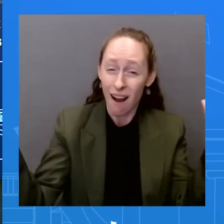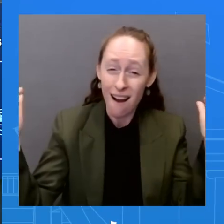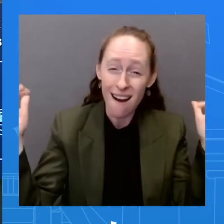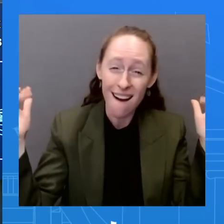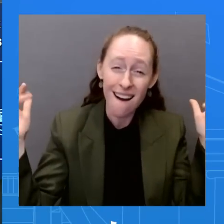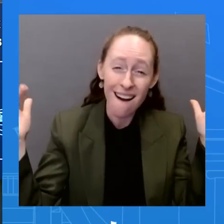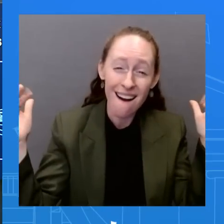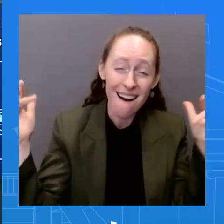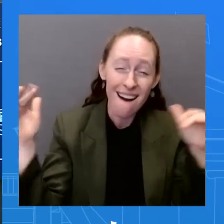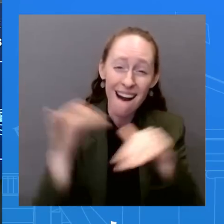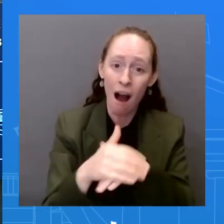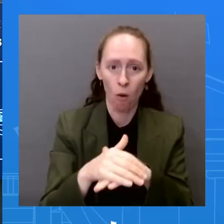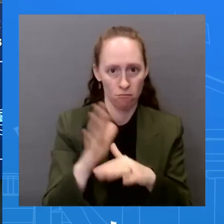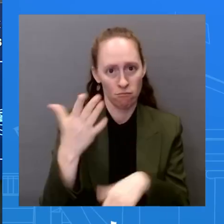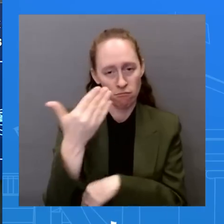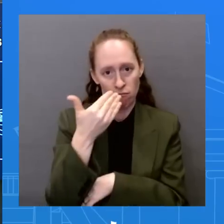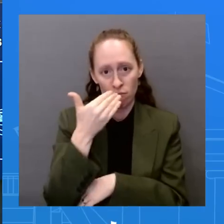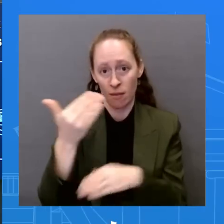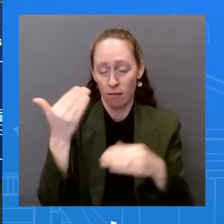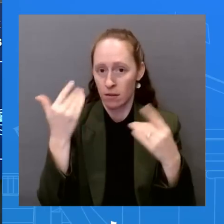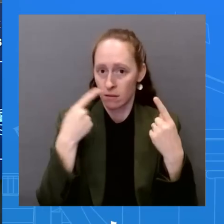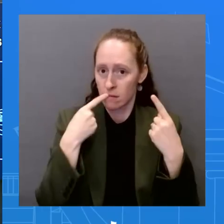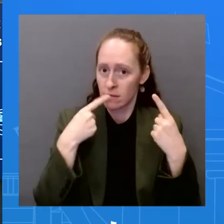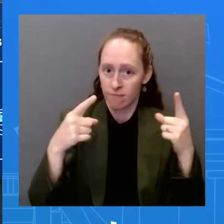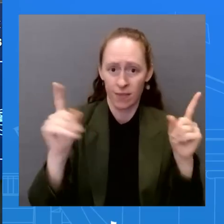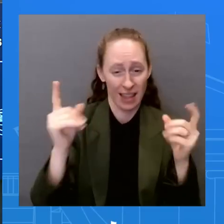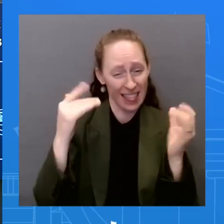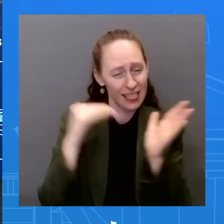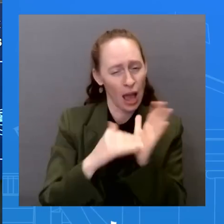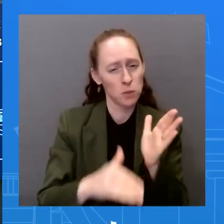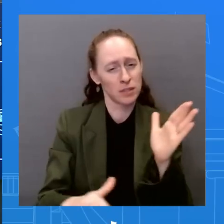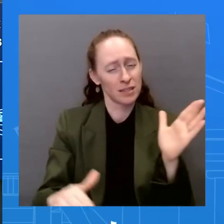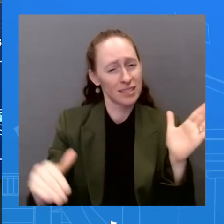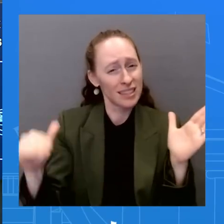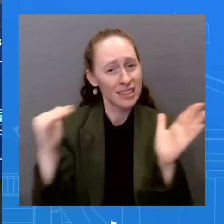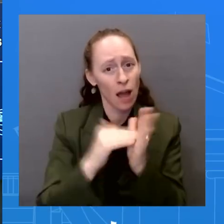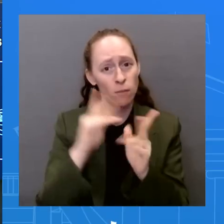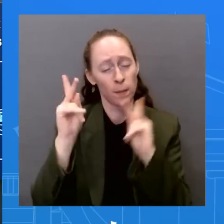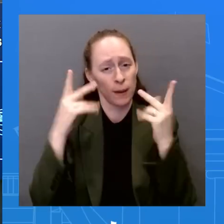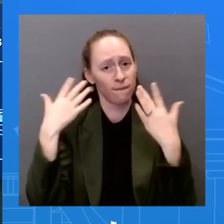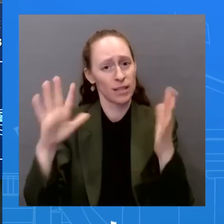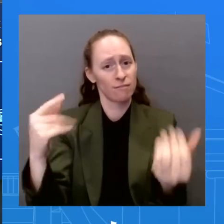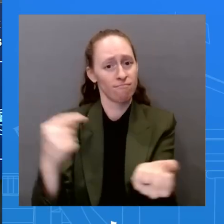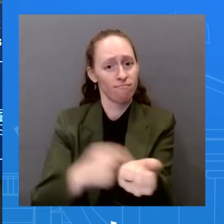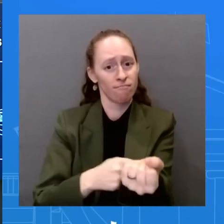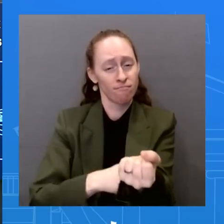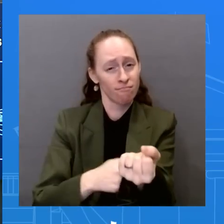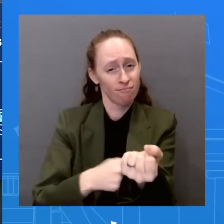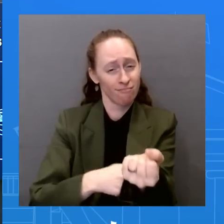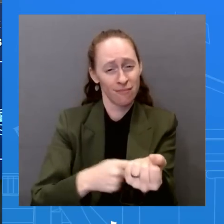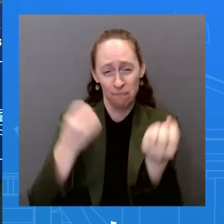We've also gotten vaccines to community health centers, as well as to Ryan White sites that really serve this population.